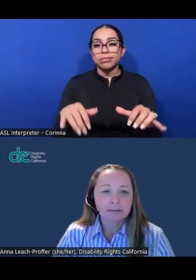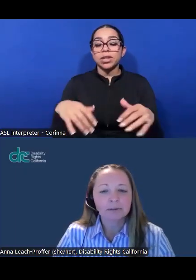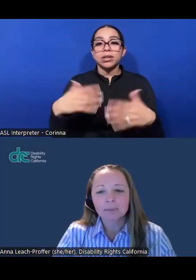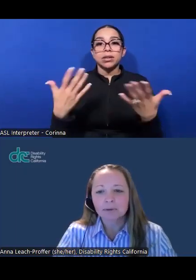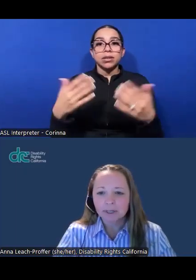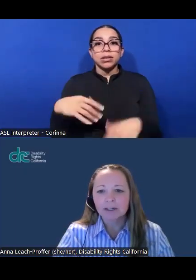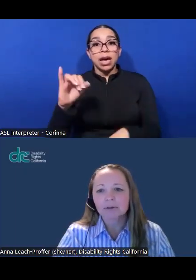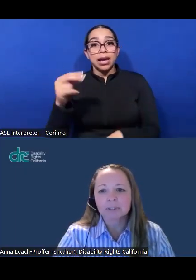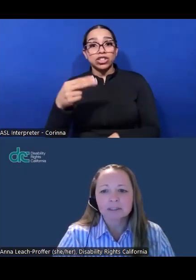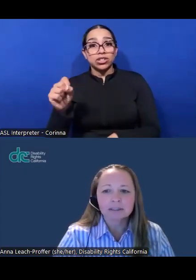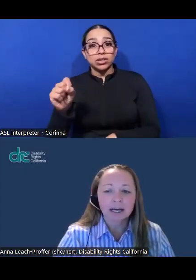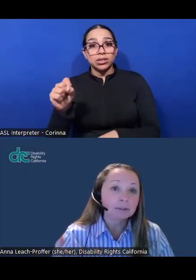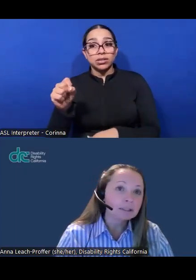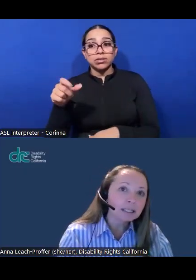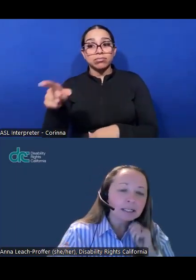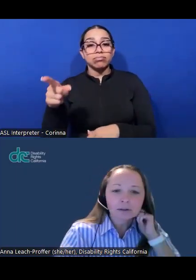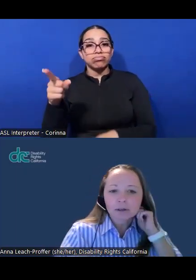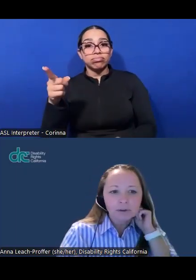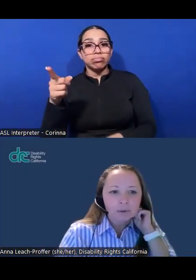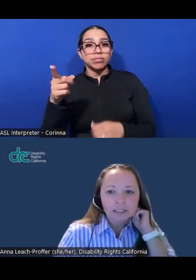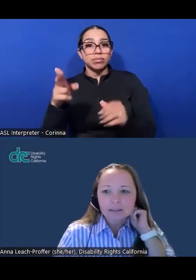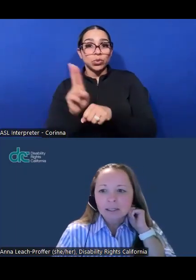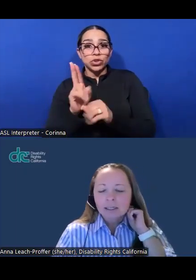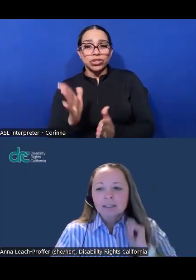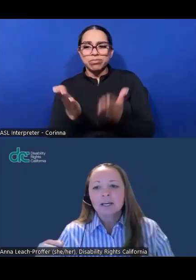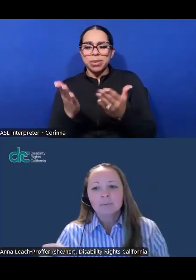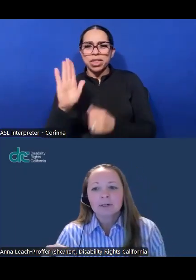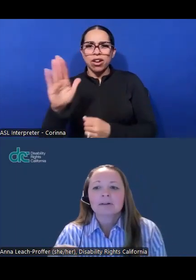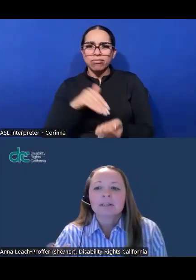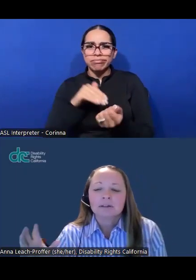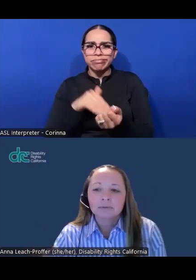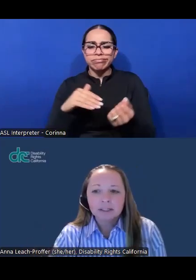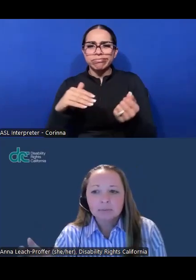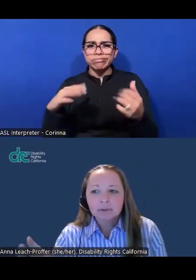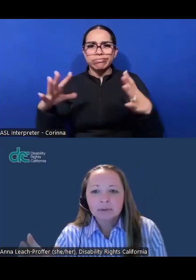whose provider was out sick or otherwise temporarily unavailable,